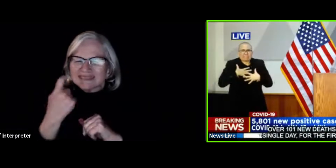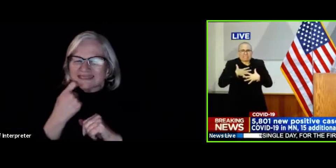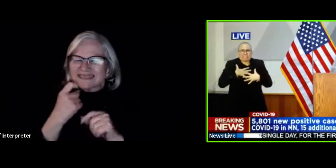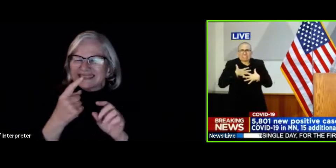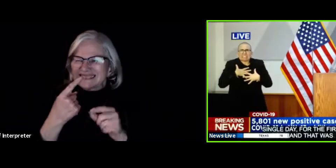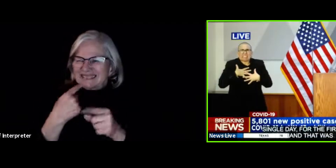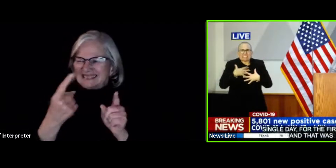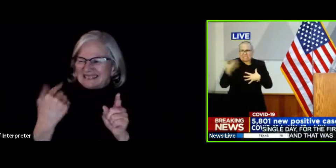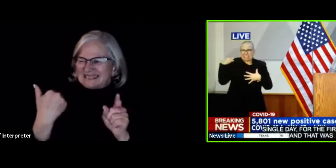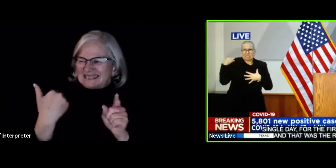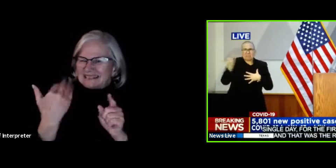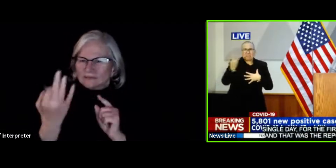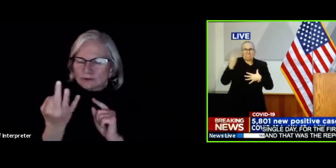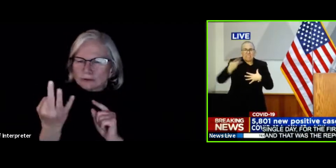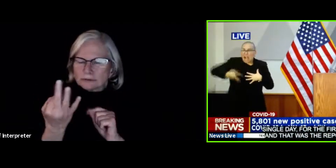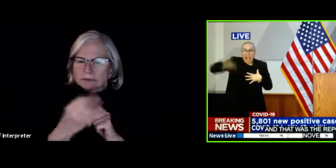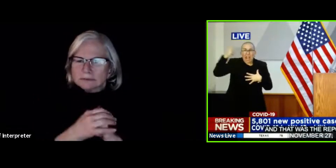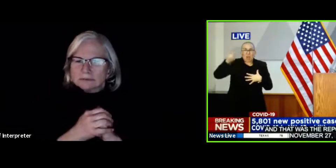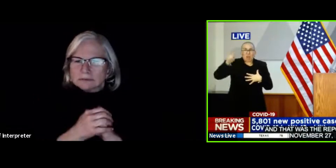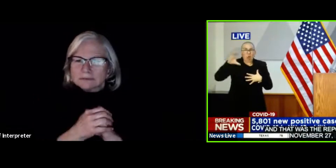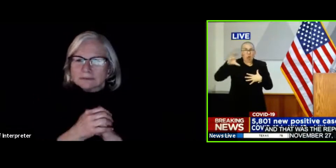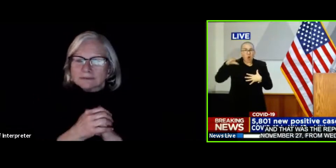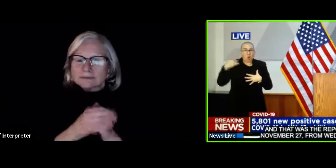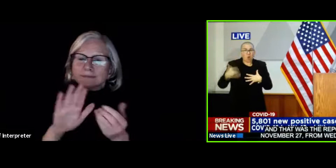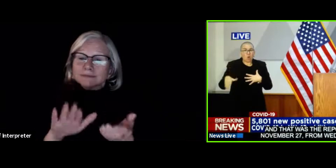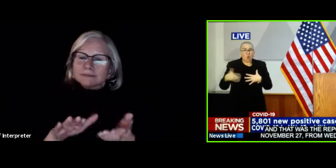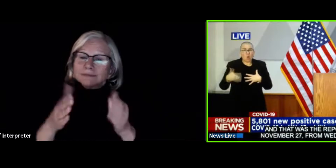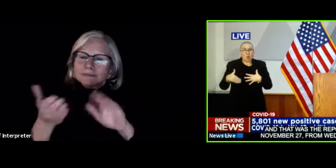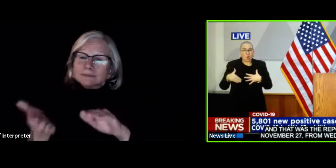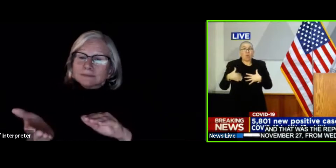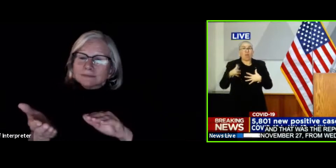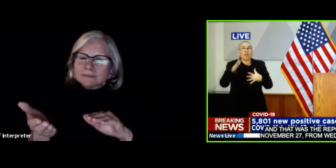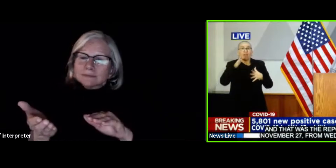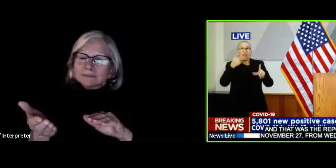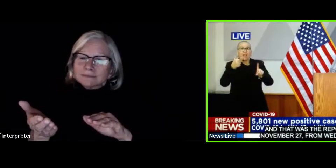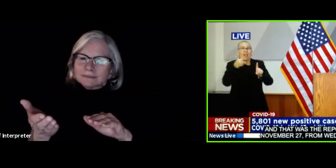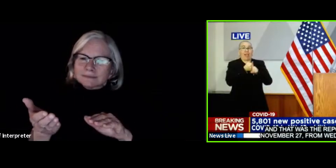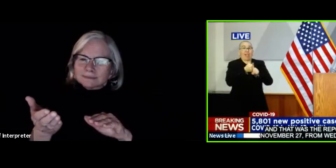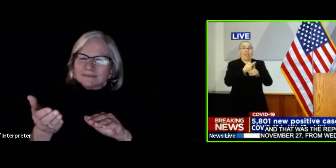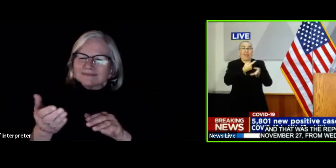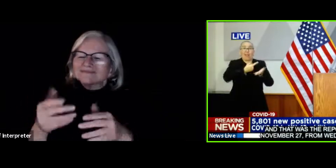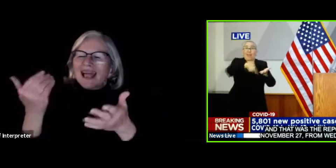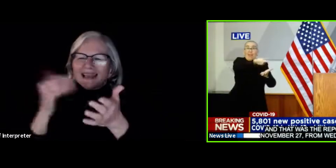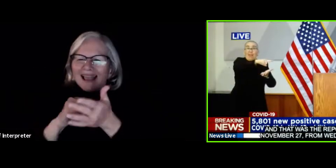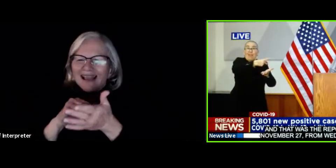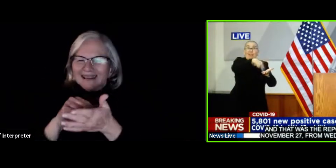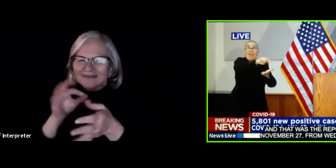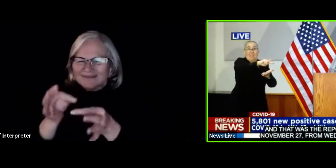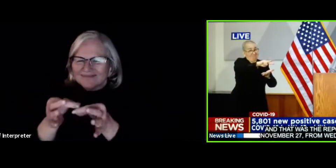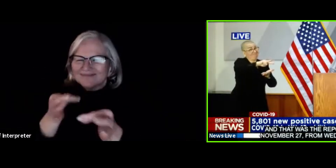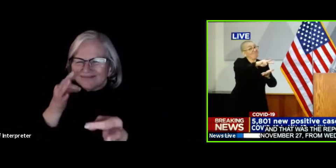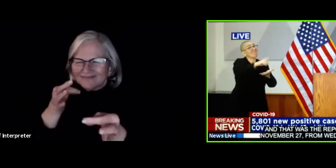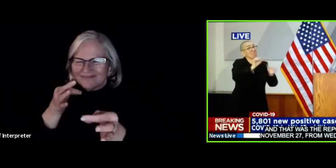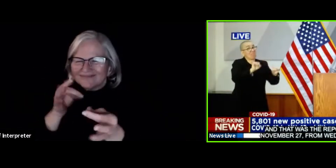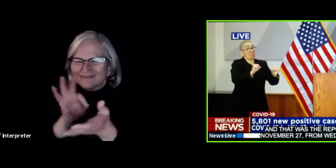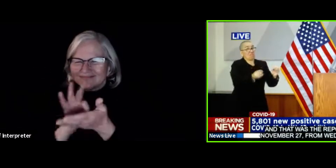AND AGAIN, DEATHS CAN LAG BEHIND CASES BY THREE OR EVEN FOUR WEEKS SO WITH THE GROWTH IN CASES THAT WE'VE SEEN IN RECENT WEEKS, IT MEANS